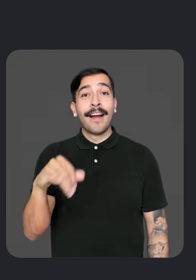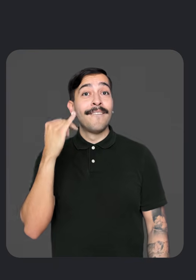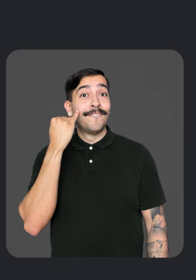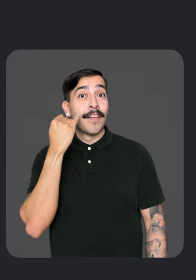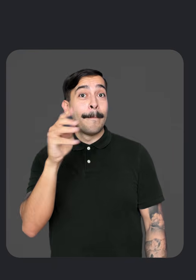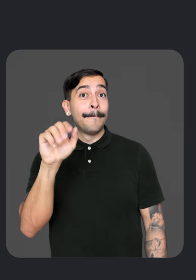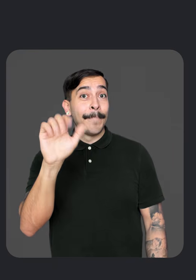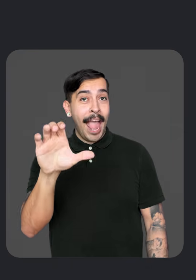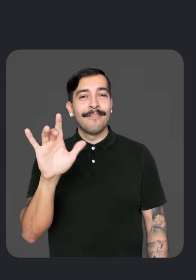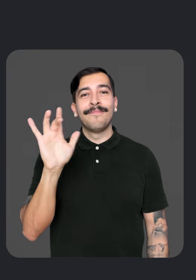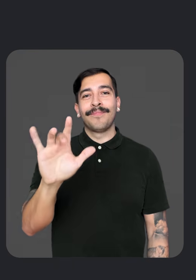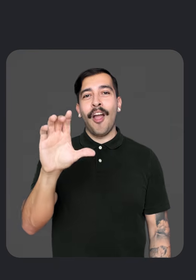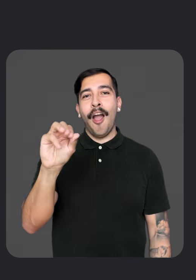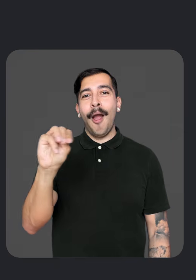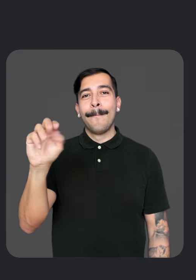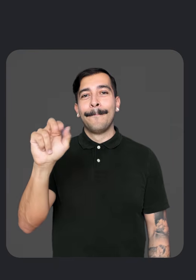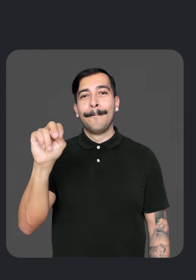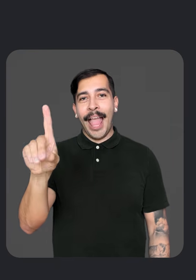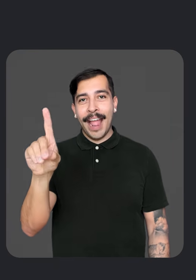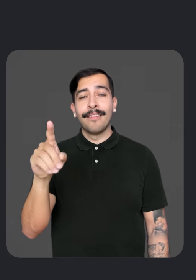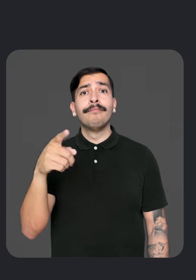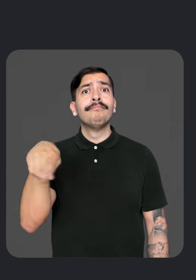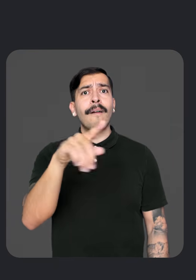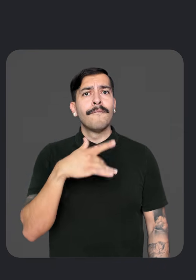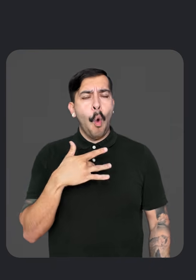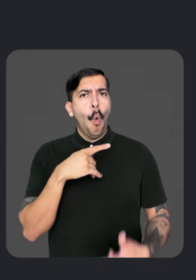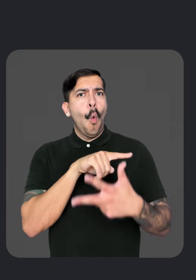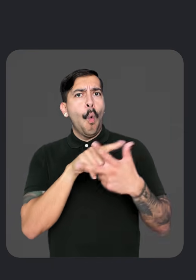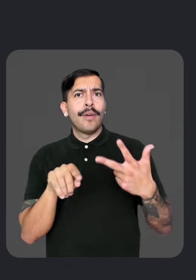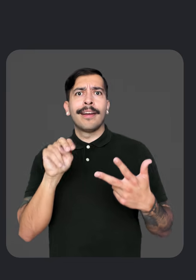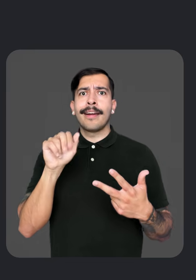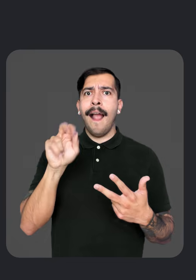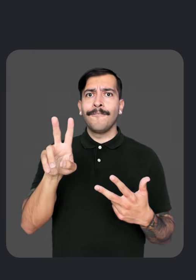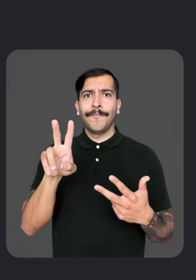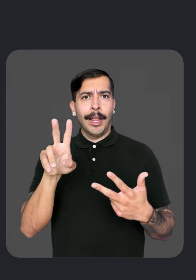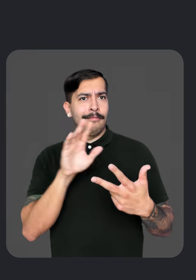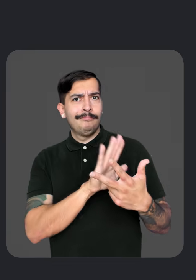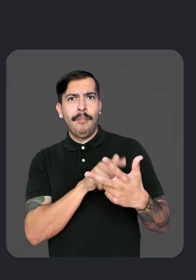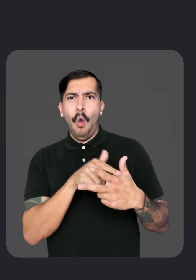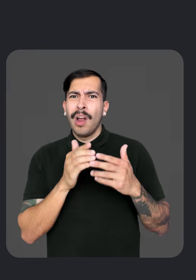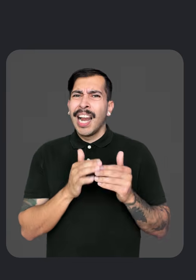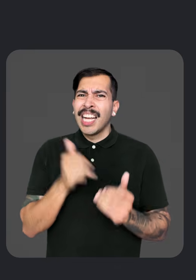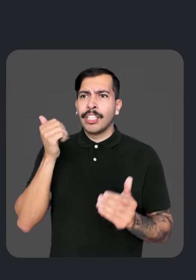and Mac keyboards use the “Command” key. Those who find Android's 3-button navigation mode easier to use